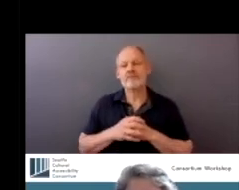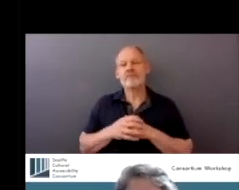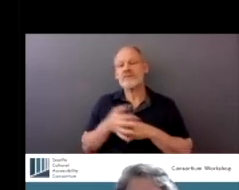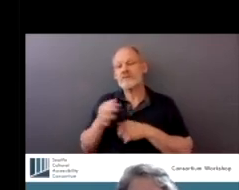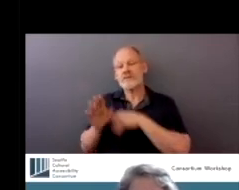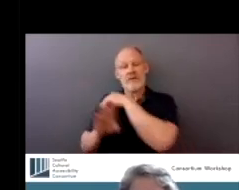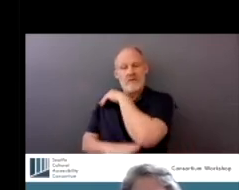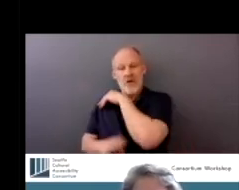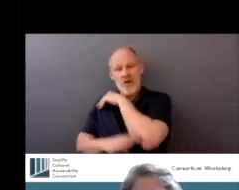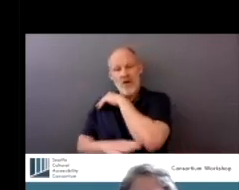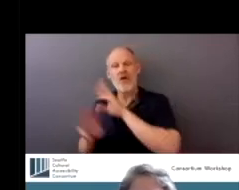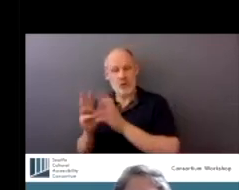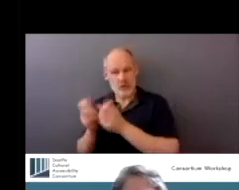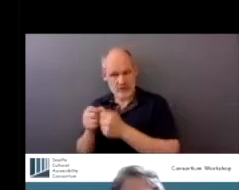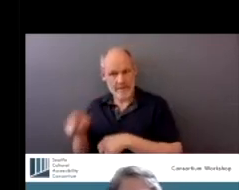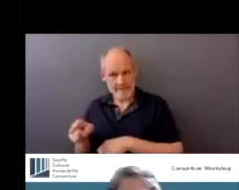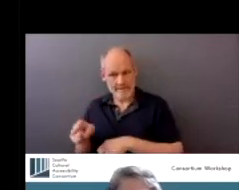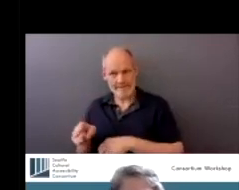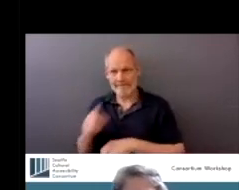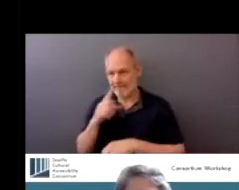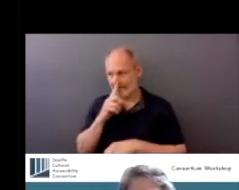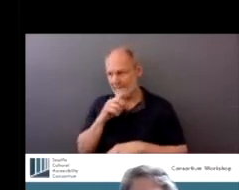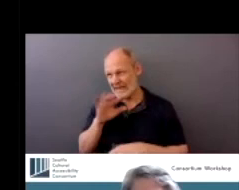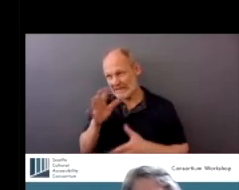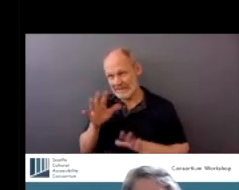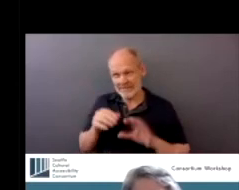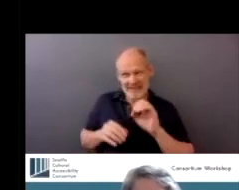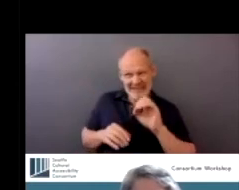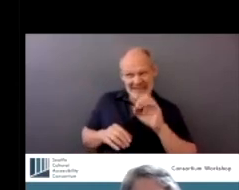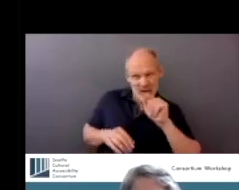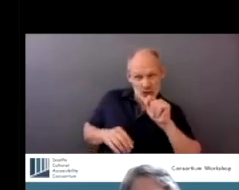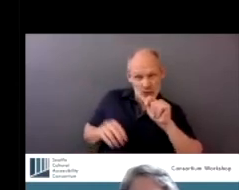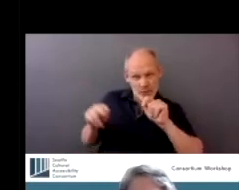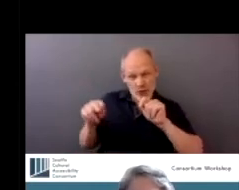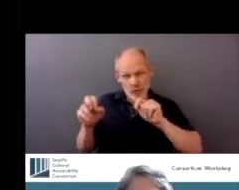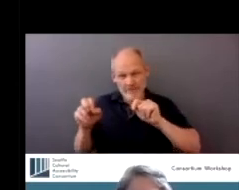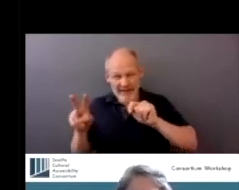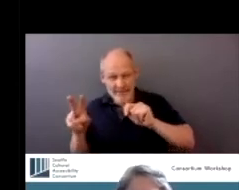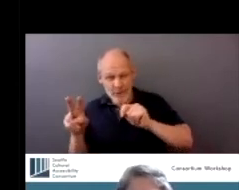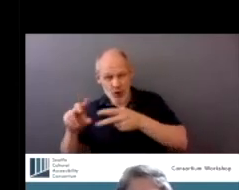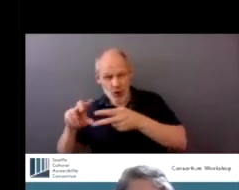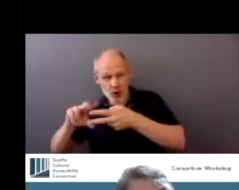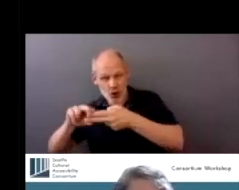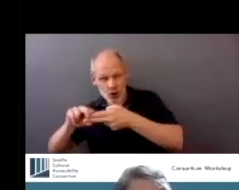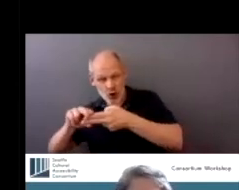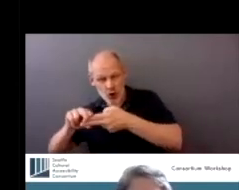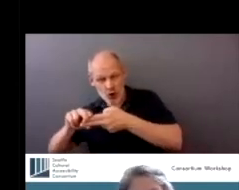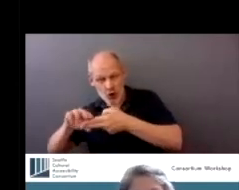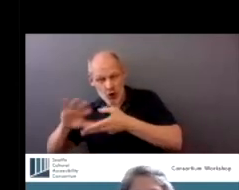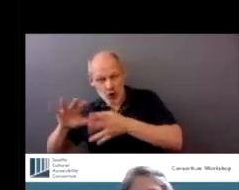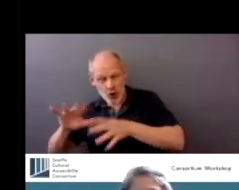probably, October or early November. And our workshop #2 will be released